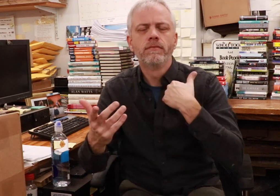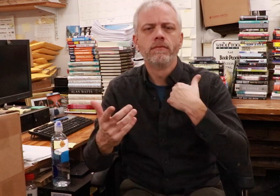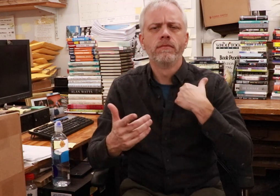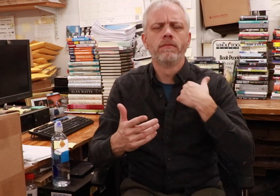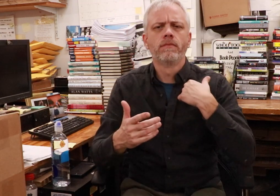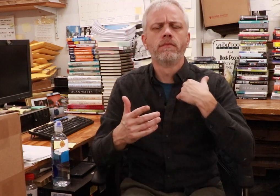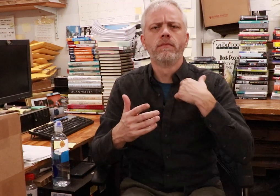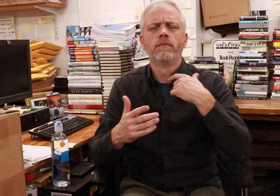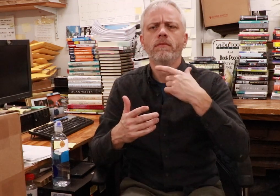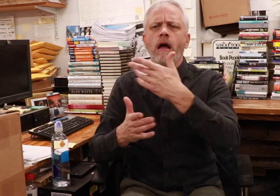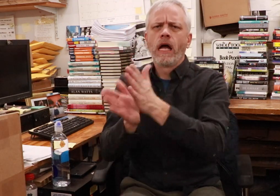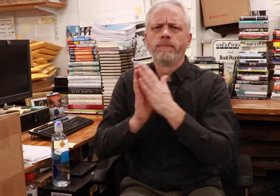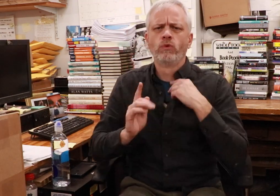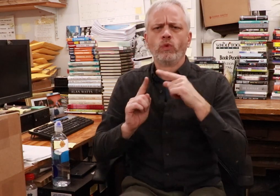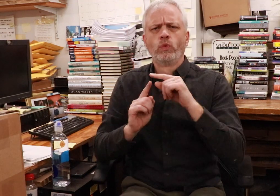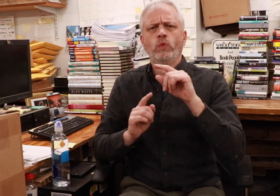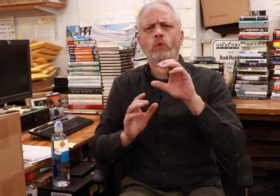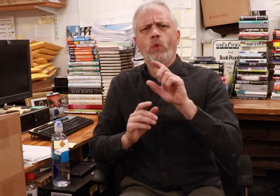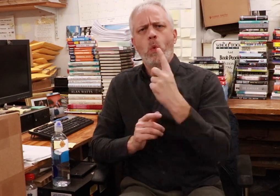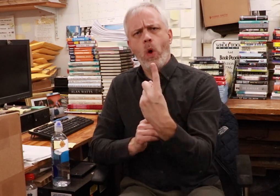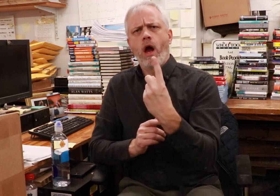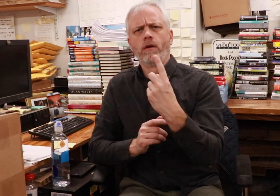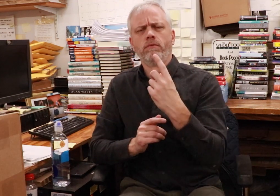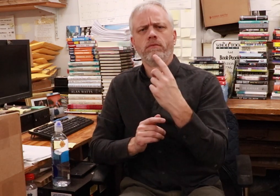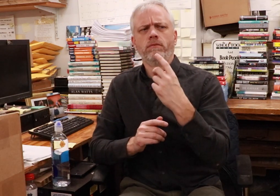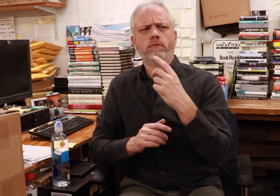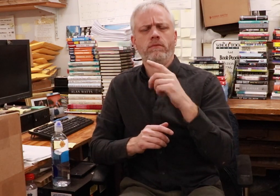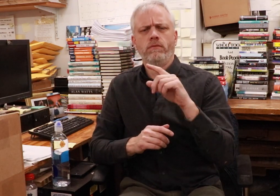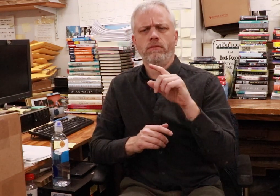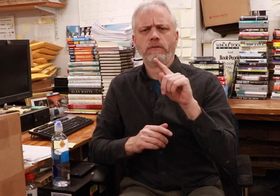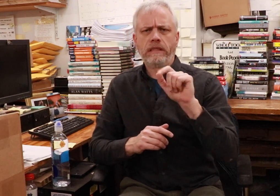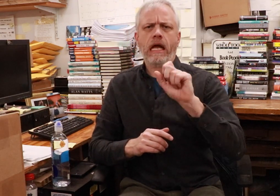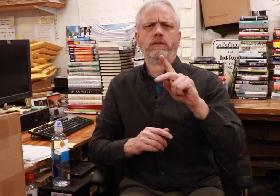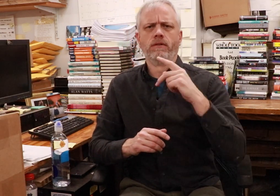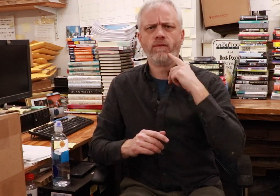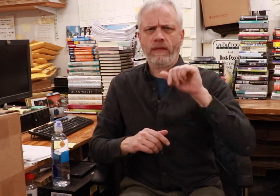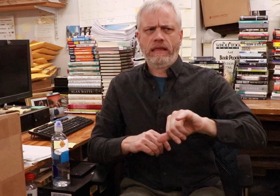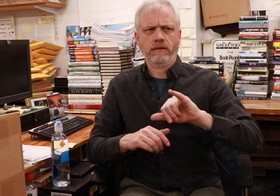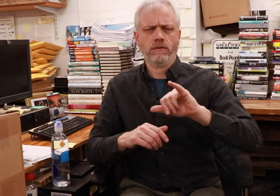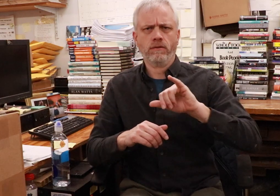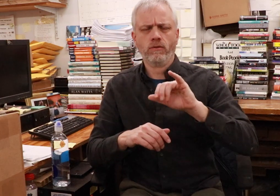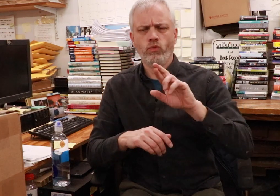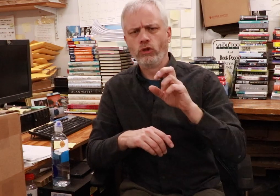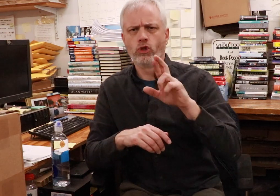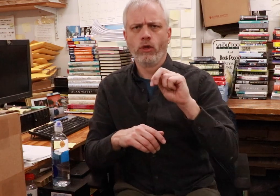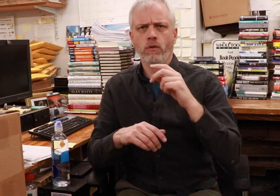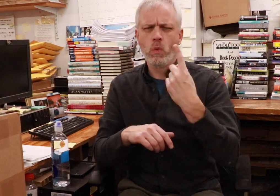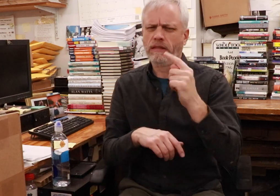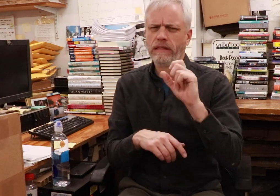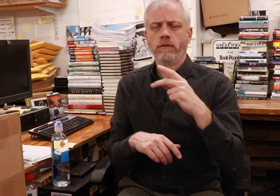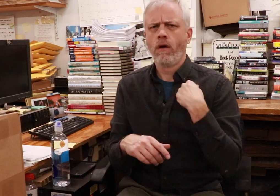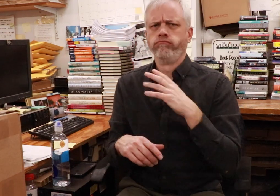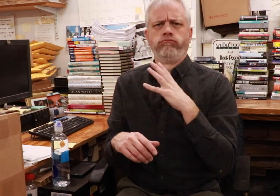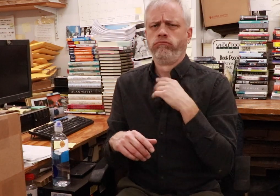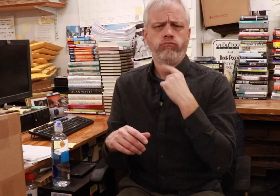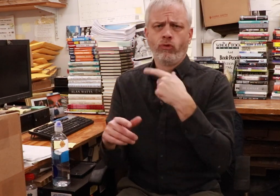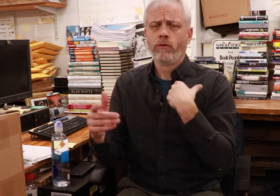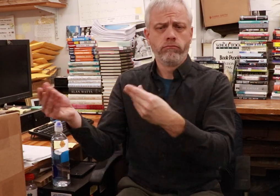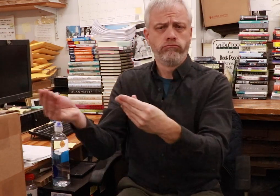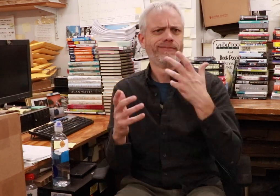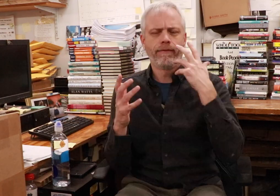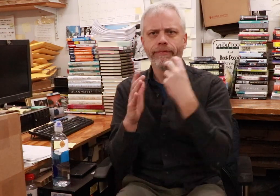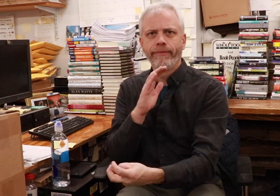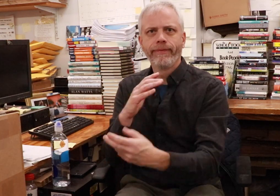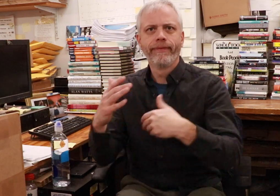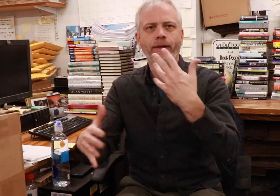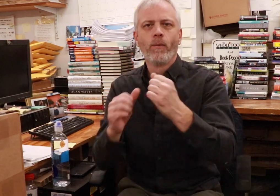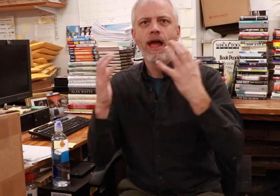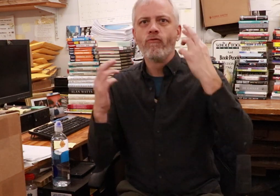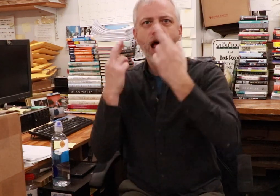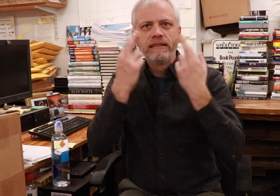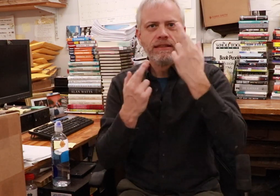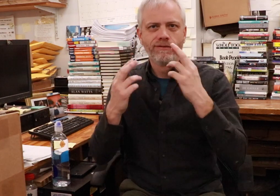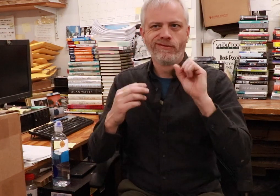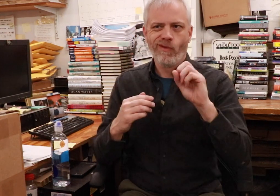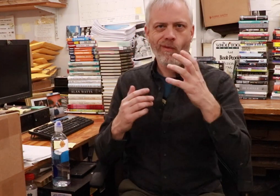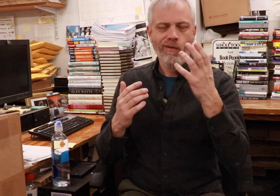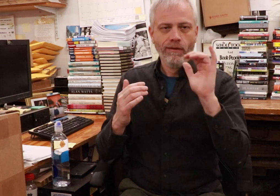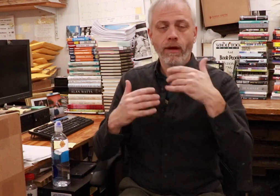One day, they asked me to do a returns task, so I did and I really enjoyed doing it without realizing it.